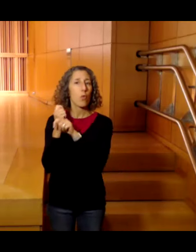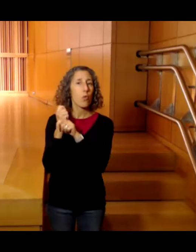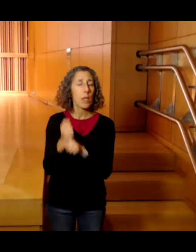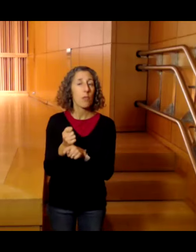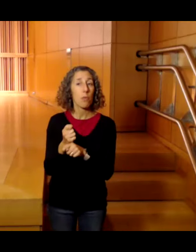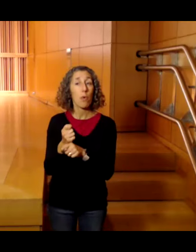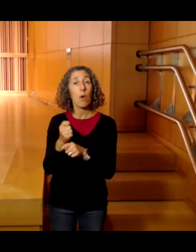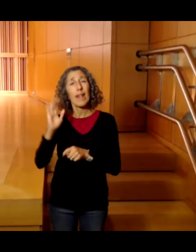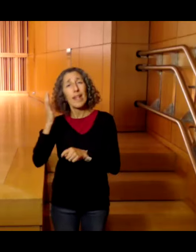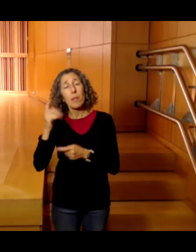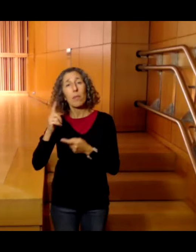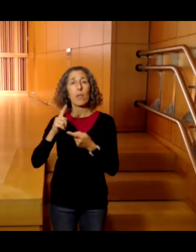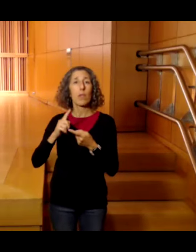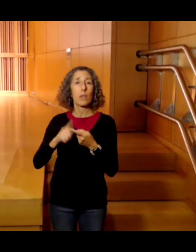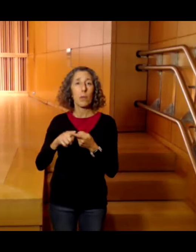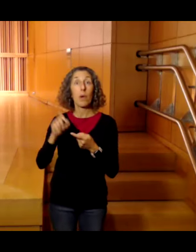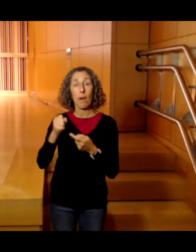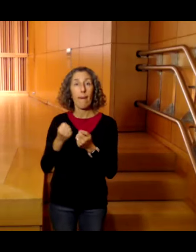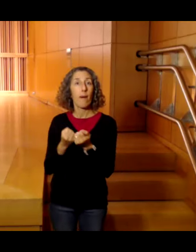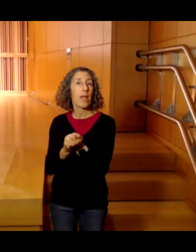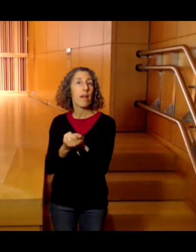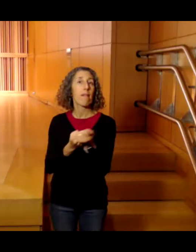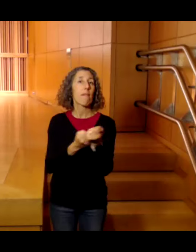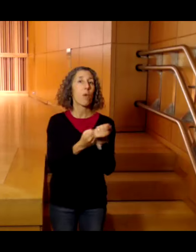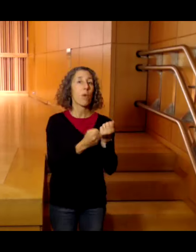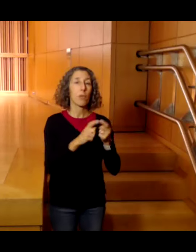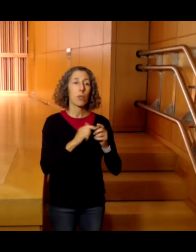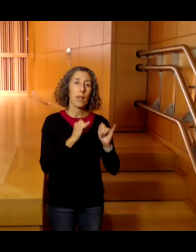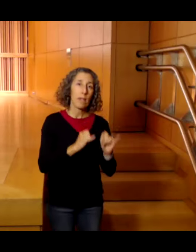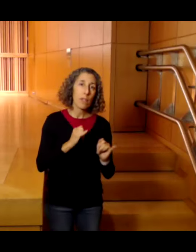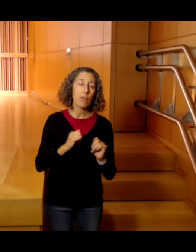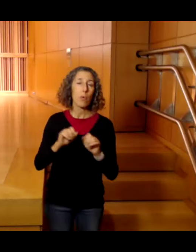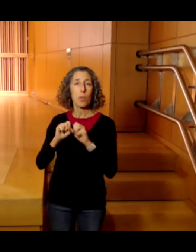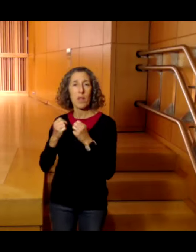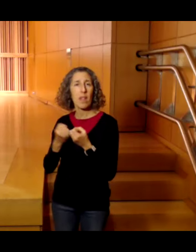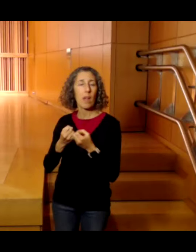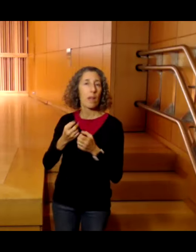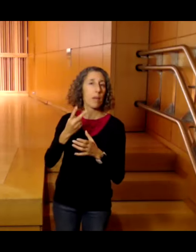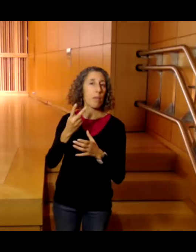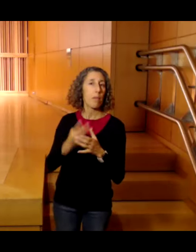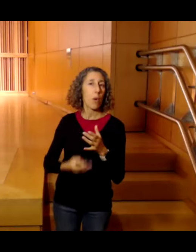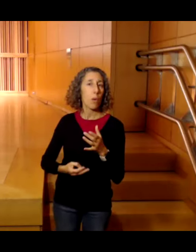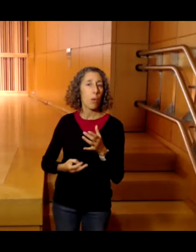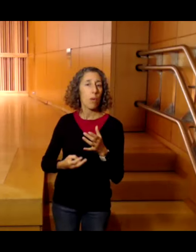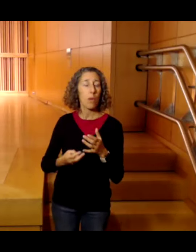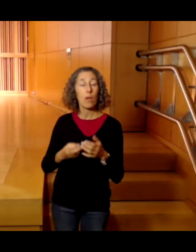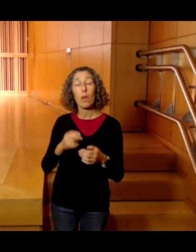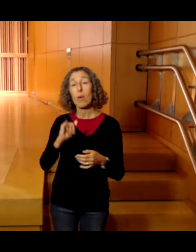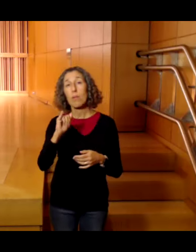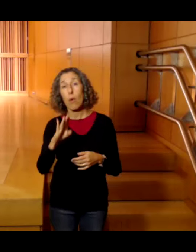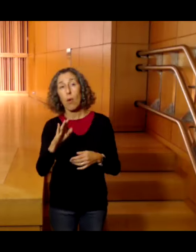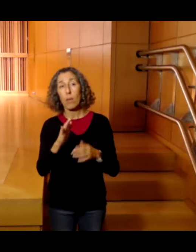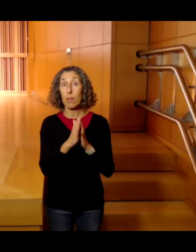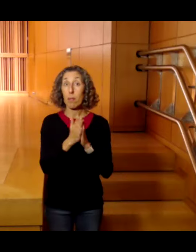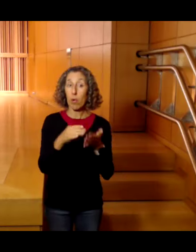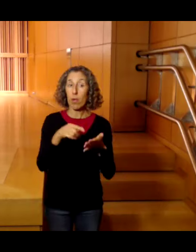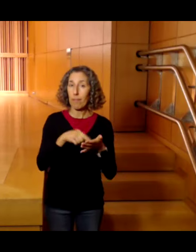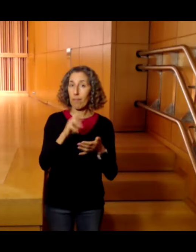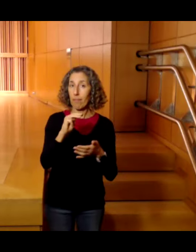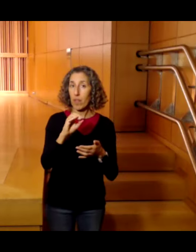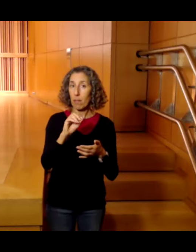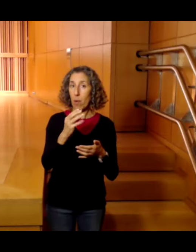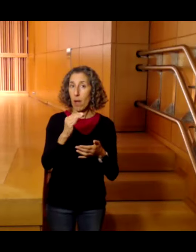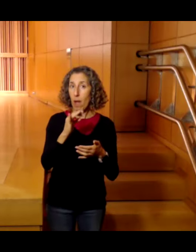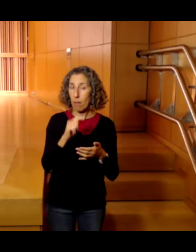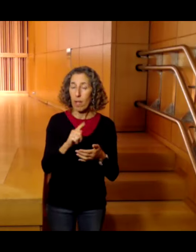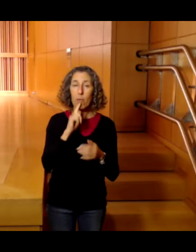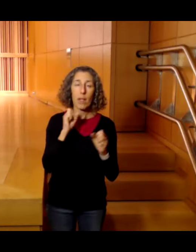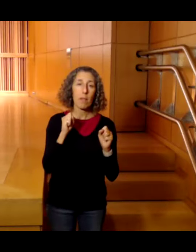comrades and archaean. Thus I have turned in notepapers to Muhammad this spectacularly cloistered piece of James Walden's oeuver, not only because I see it.